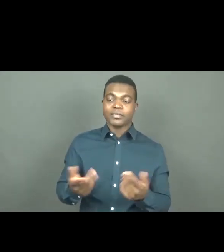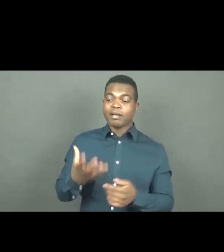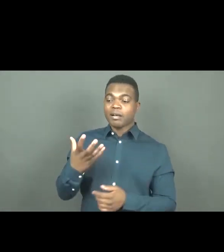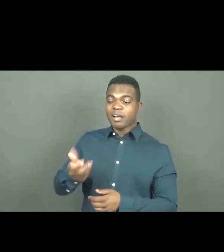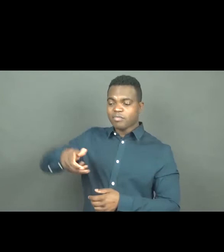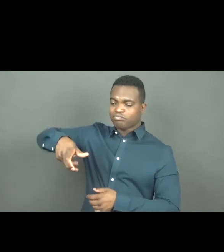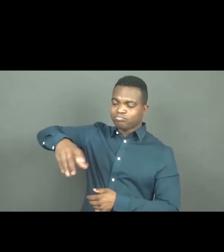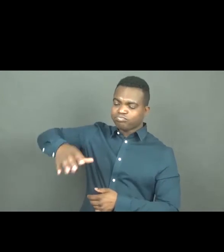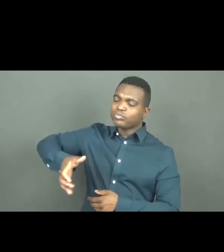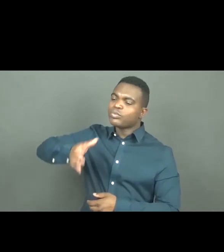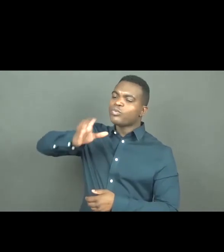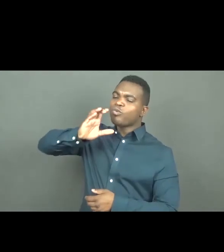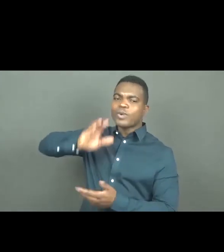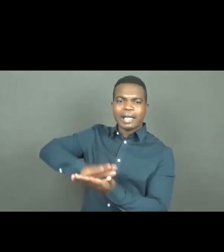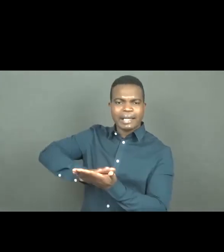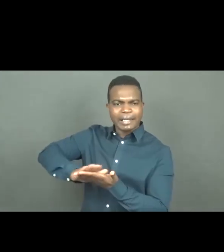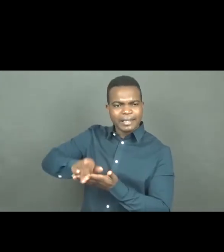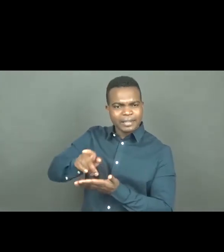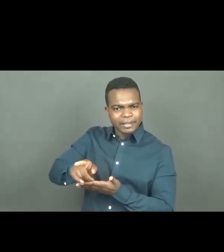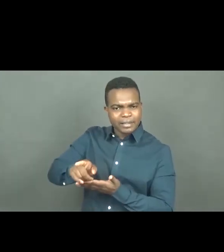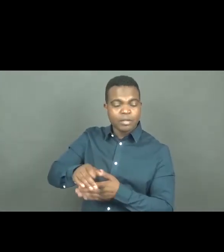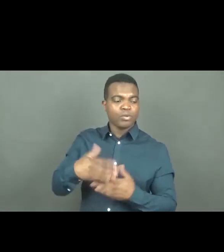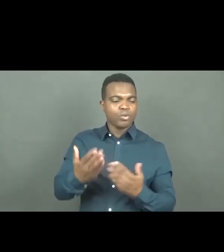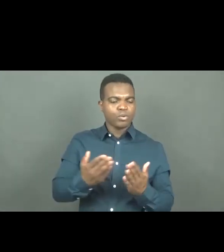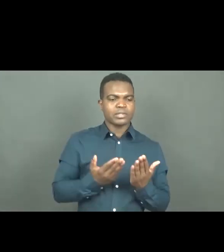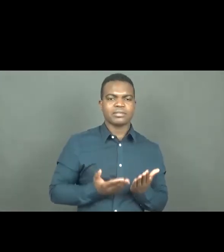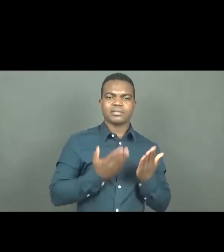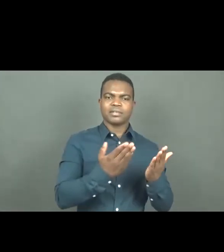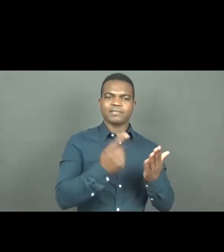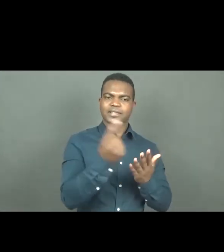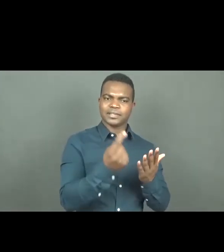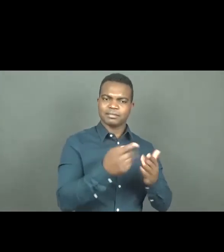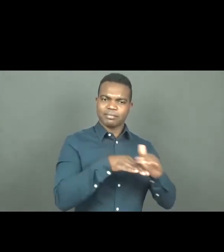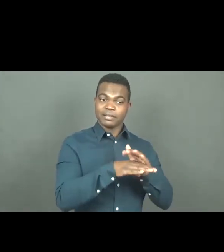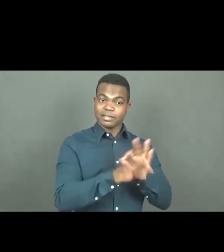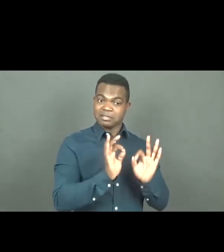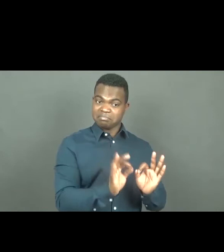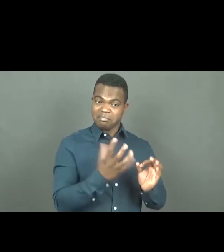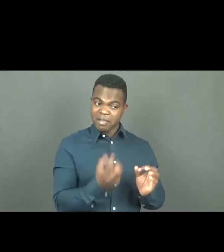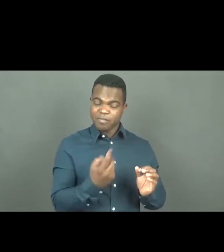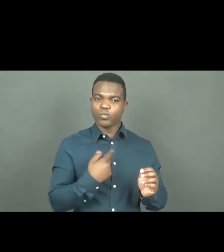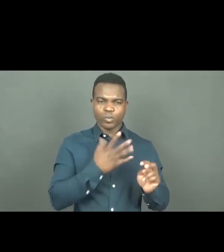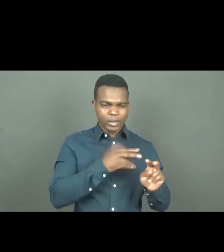the partnership that I mentioned with UNICEF and the regional organisations responsible for data.